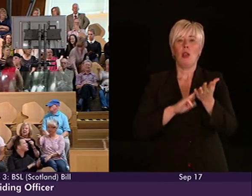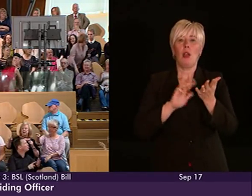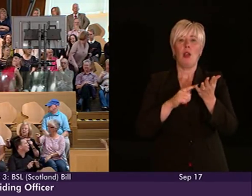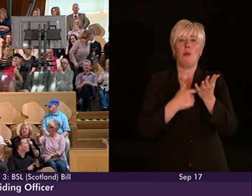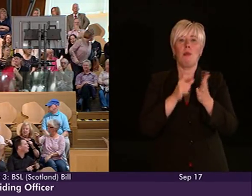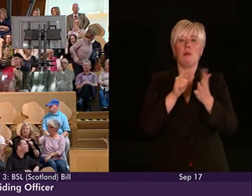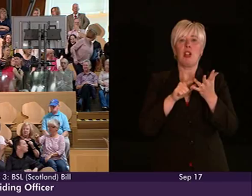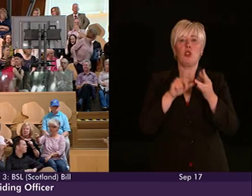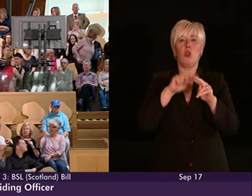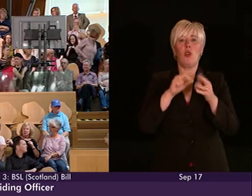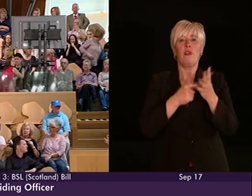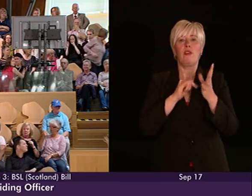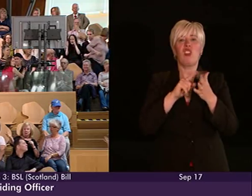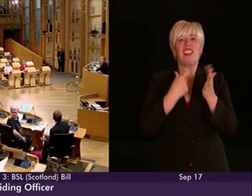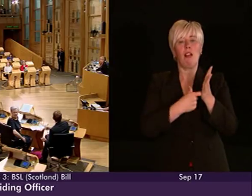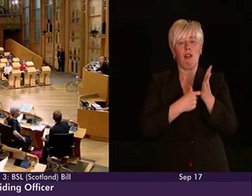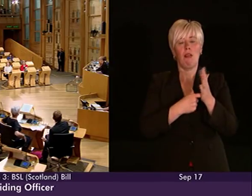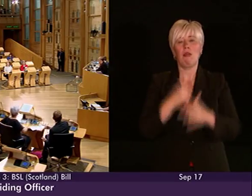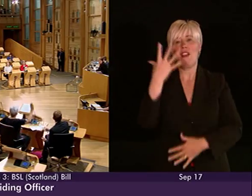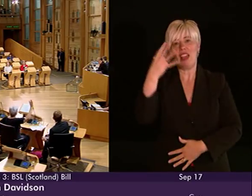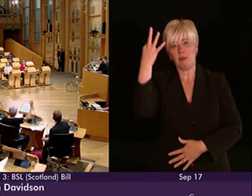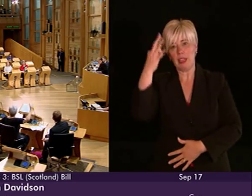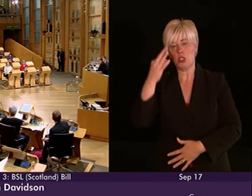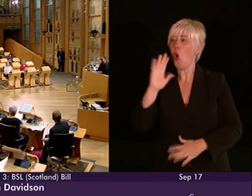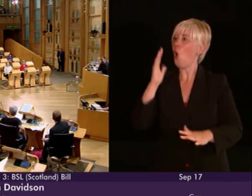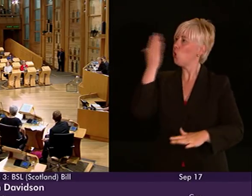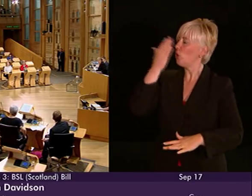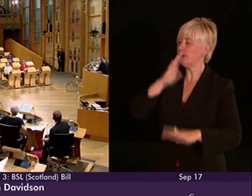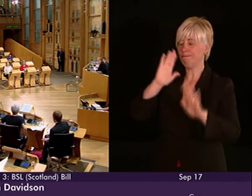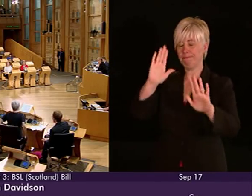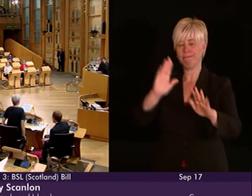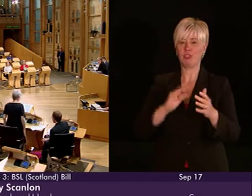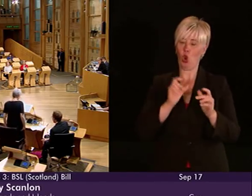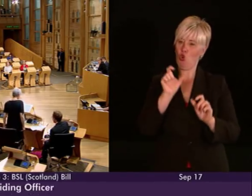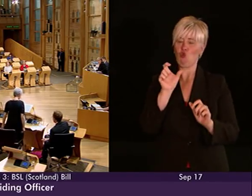sorry; I seem to have the wrong script. I call Mary Scanlon.